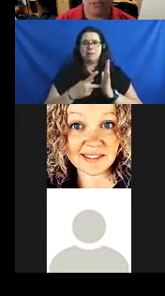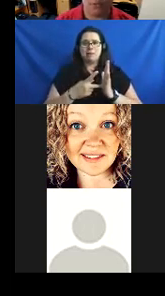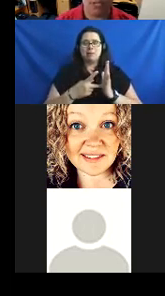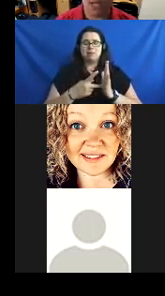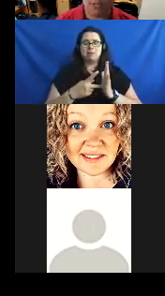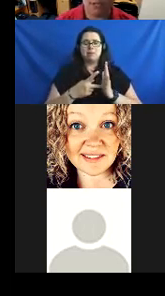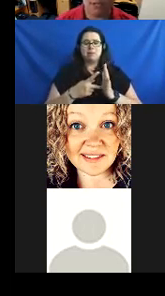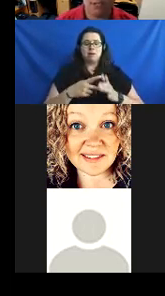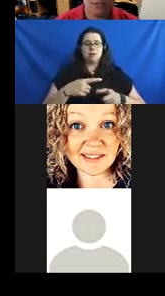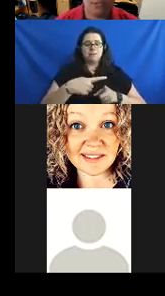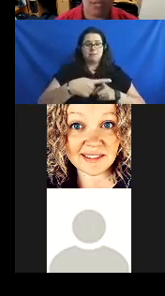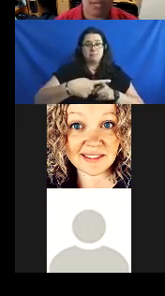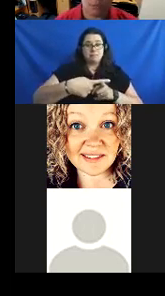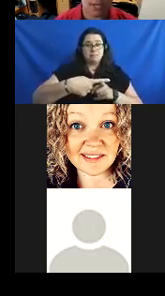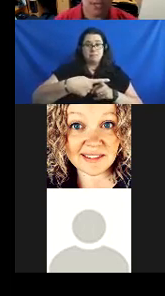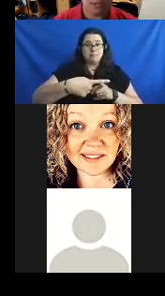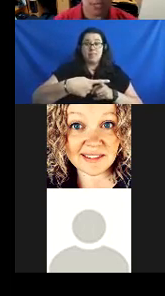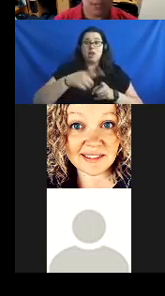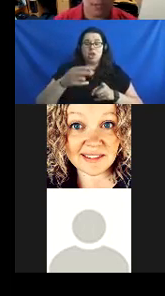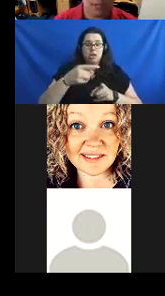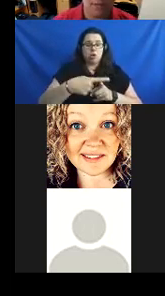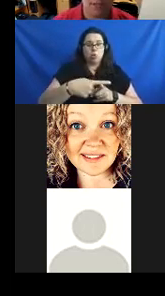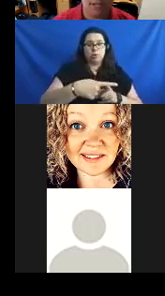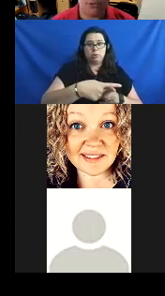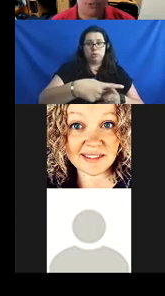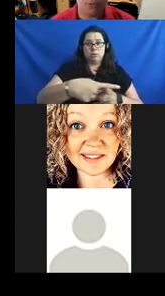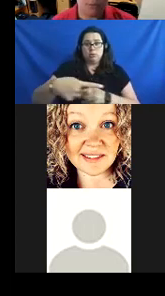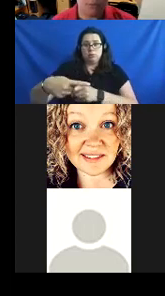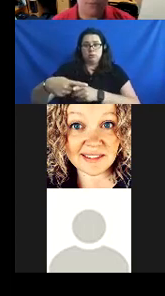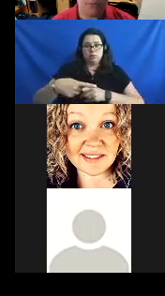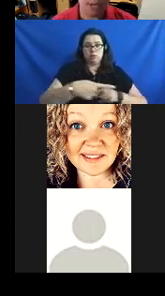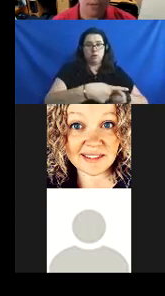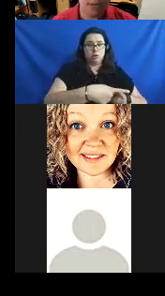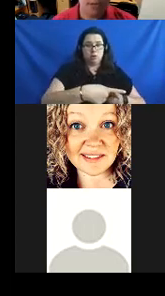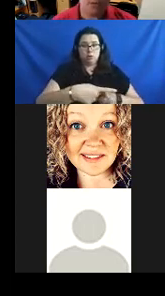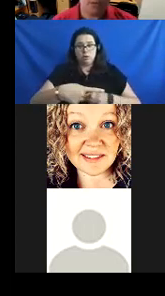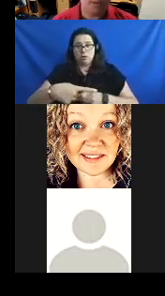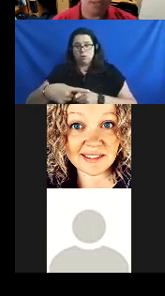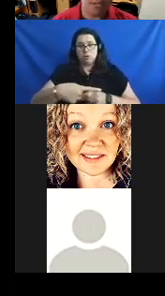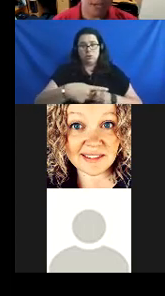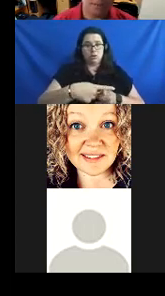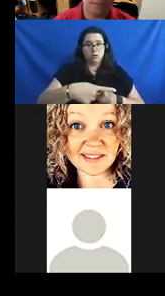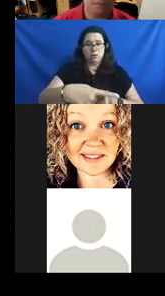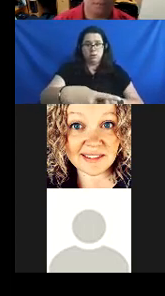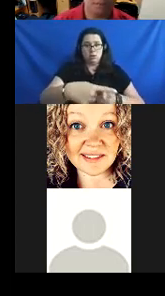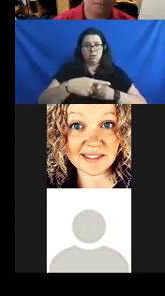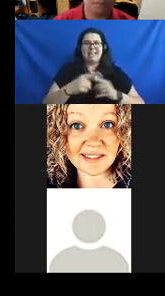OBJECT USING A XY TABLE TO KEEP IT EVEN AS YOU GO FROM LEFT TO RIGHT OR UP AND DOWN.